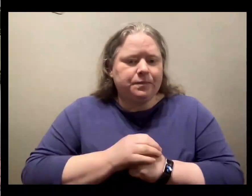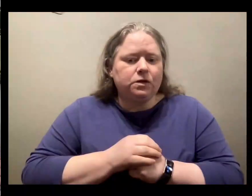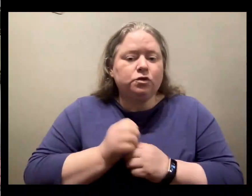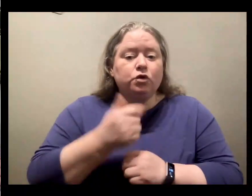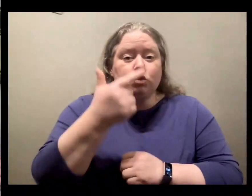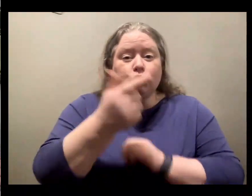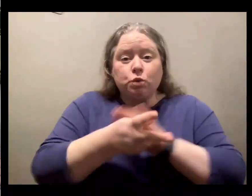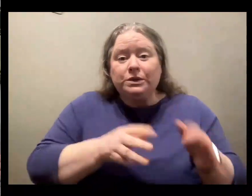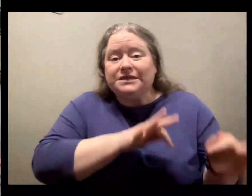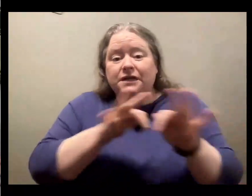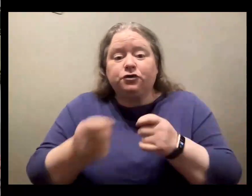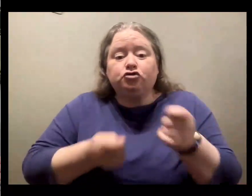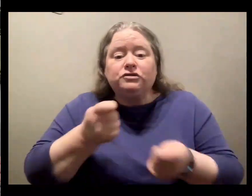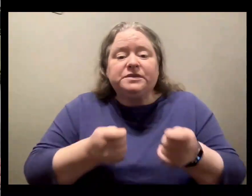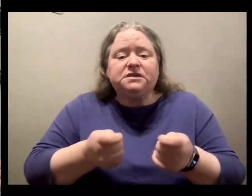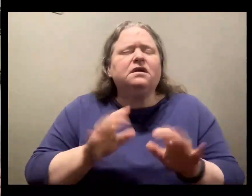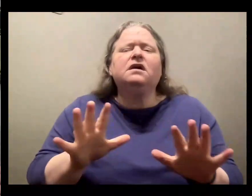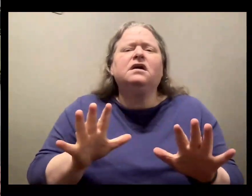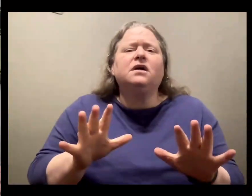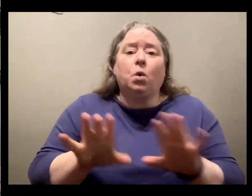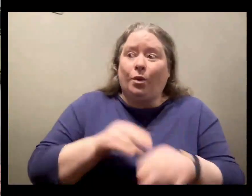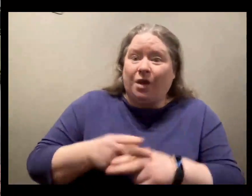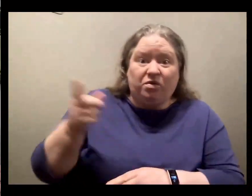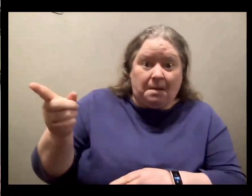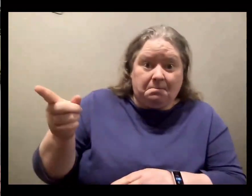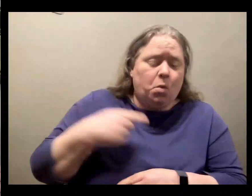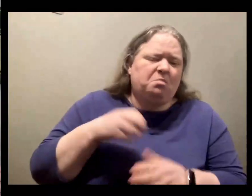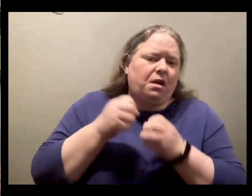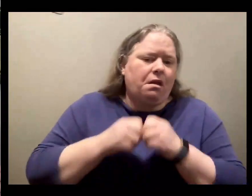During those two weeks following treatment, we would have been lost without them.